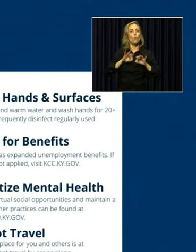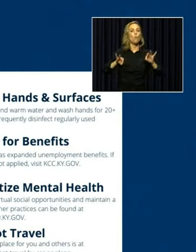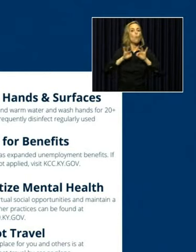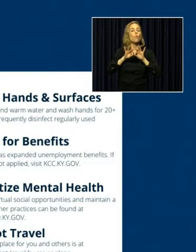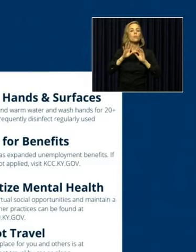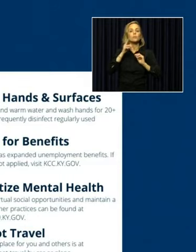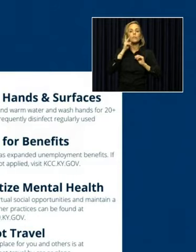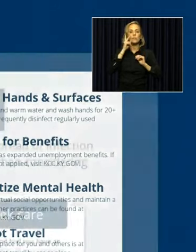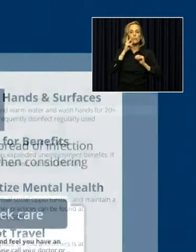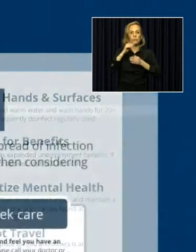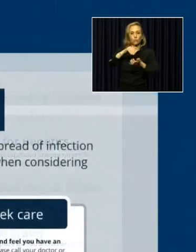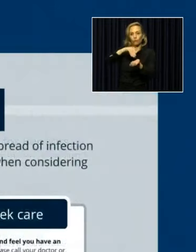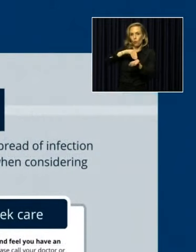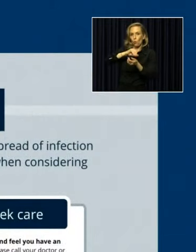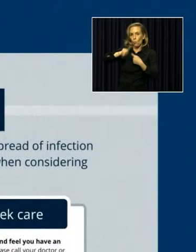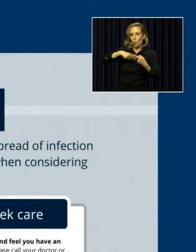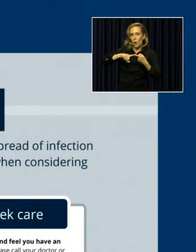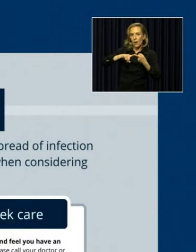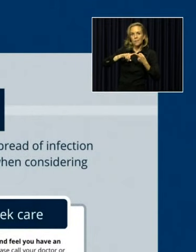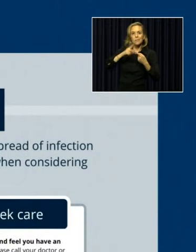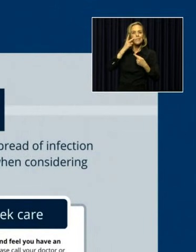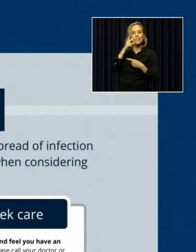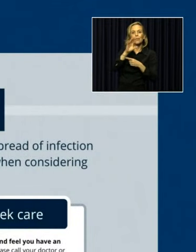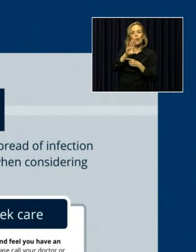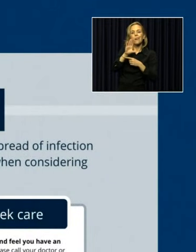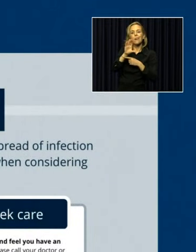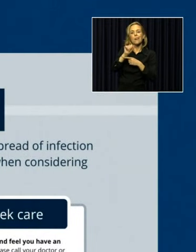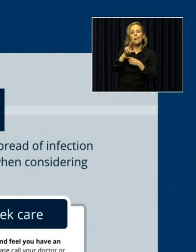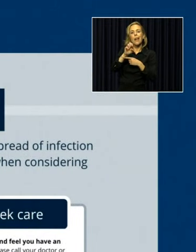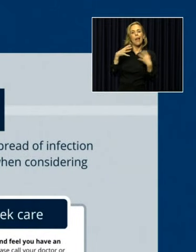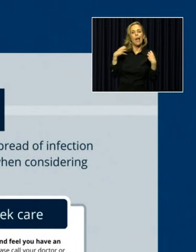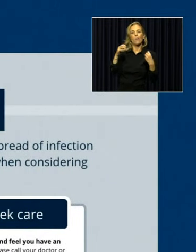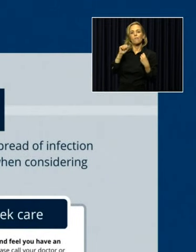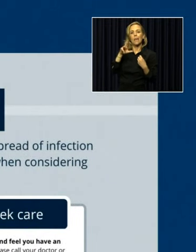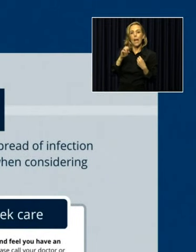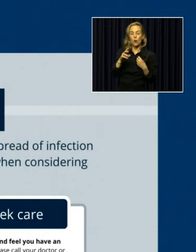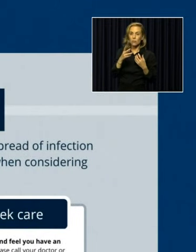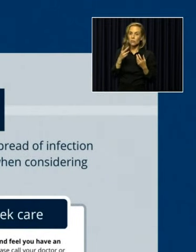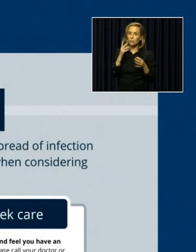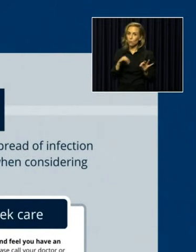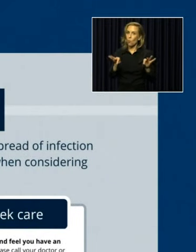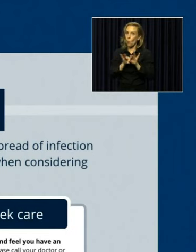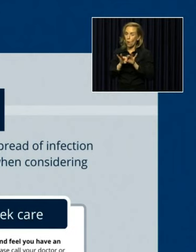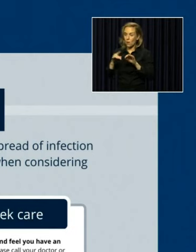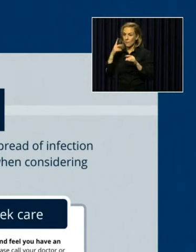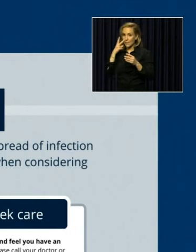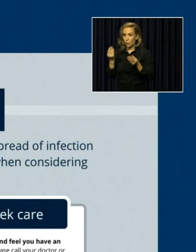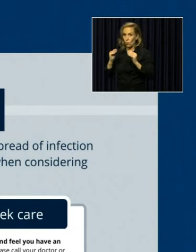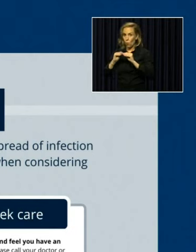KYCOVID19.KY.GOV. READ ALL OF THE GUIDANCE WE HAVE FOR YOU AND KNOW WHAT WE OUGHT TO BE DOING. WASH YOUR HANDS, WASH THEM A